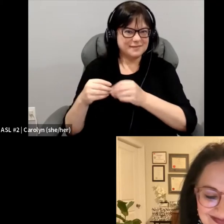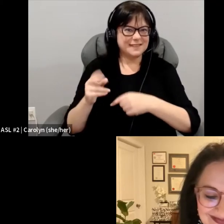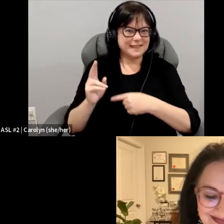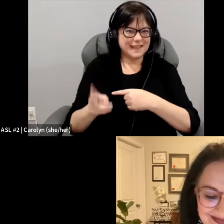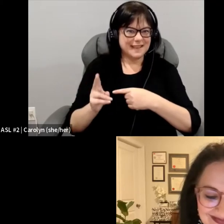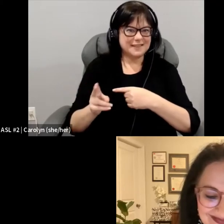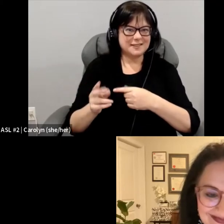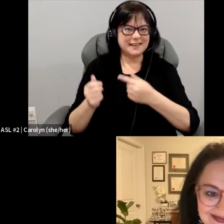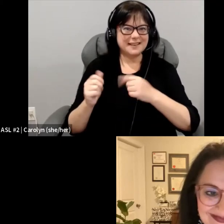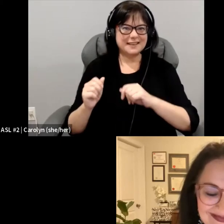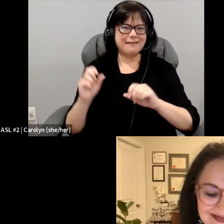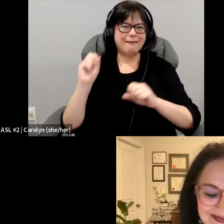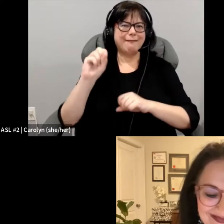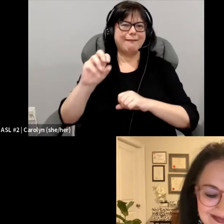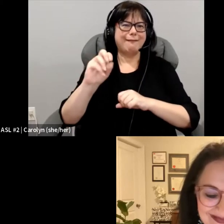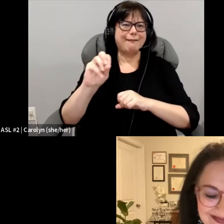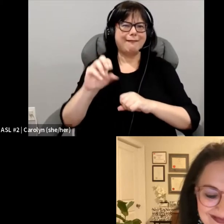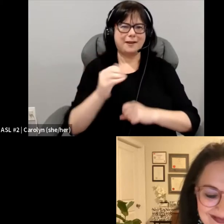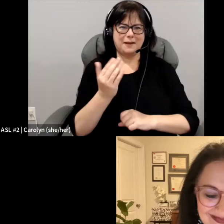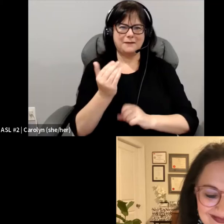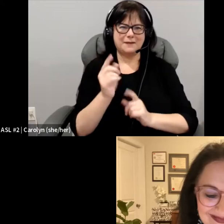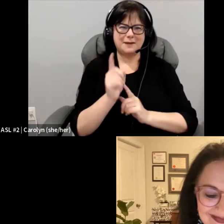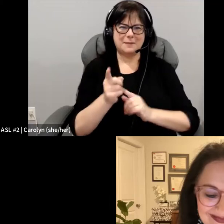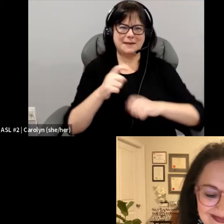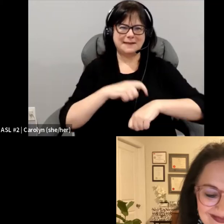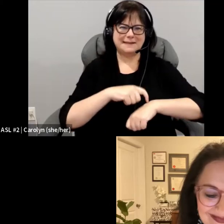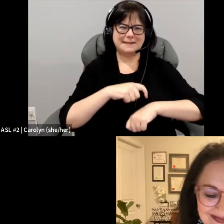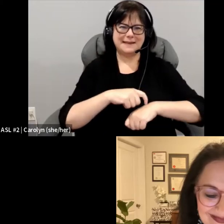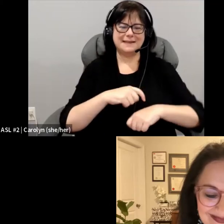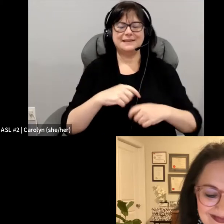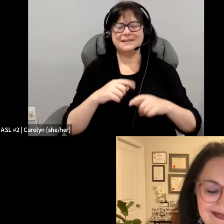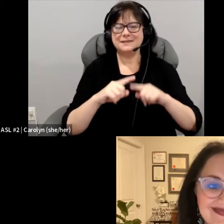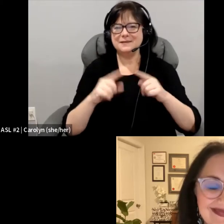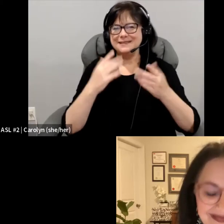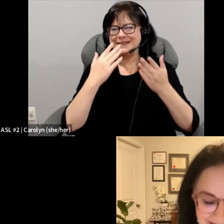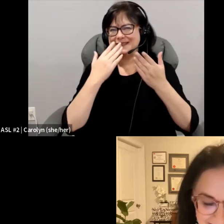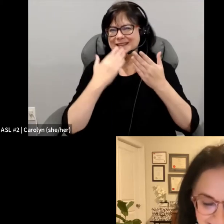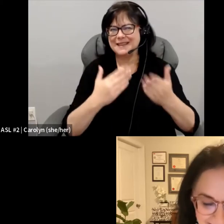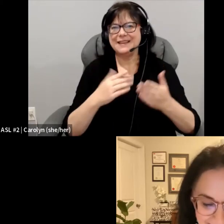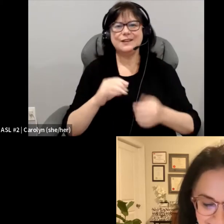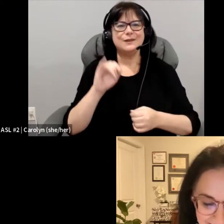MINUTES. BUT THANK YOU FOR TAKING US THROUGH SOME KEY CASES.